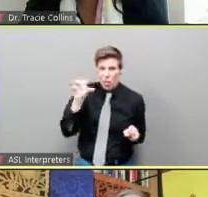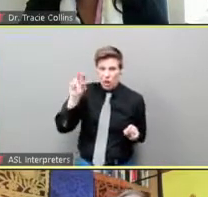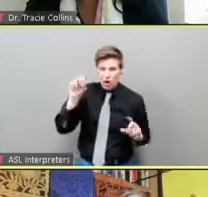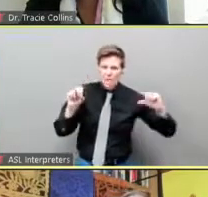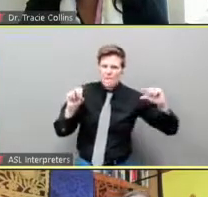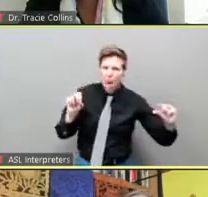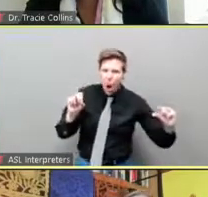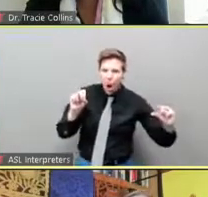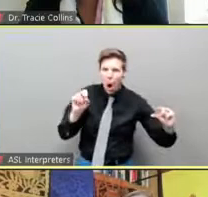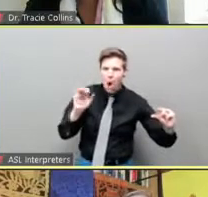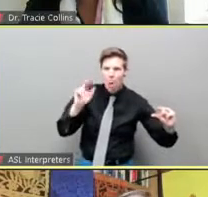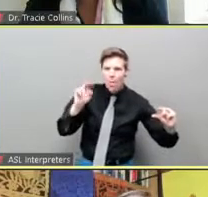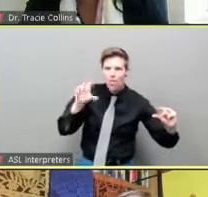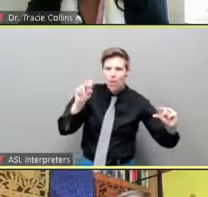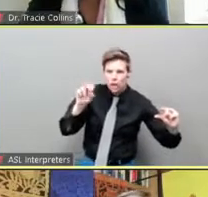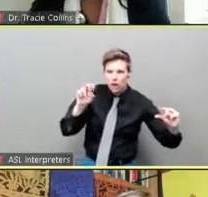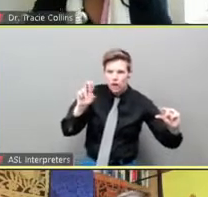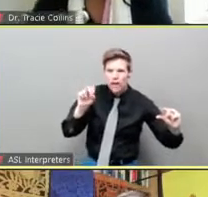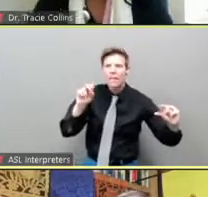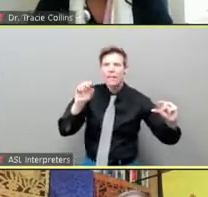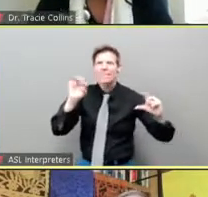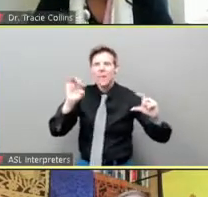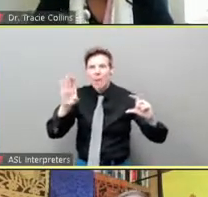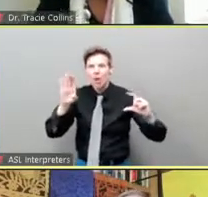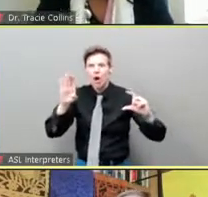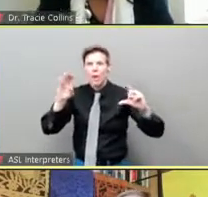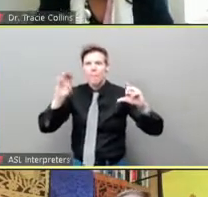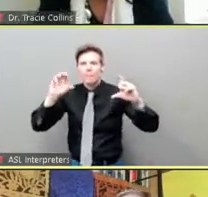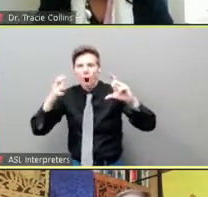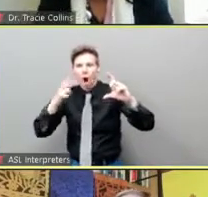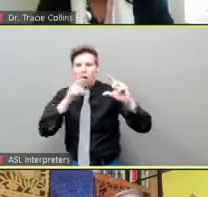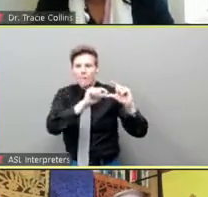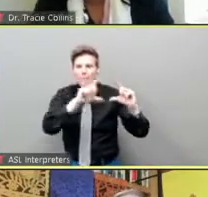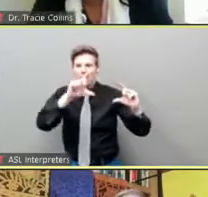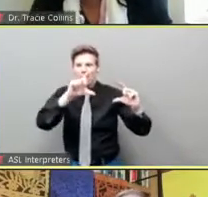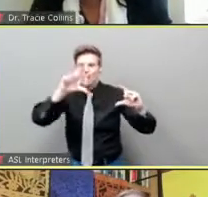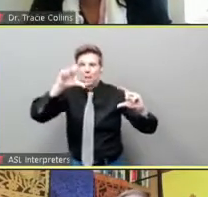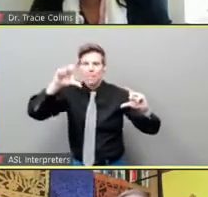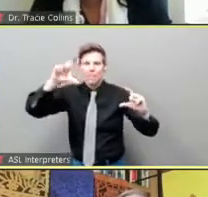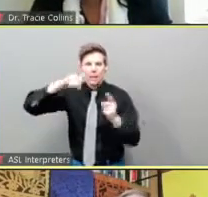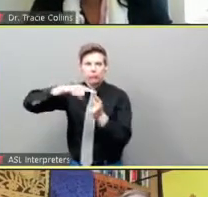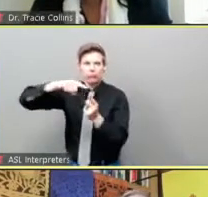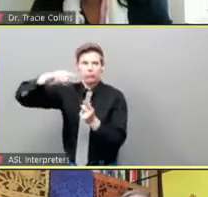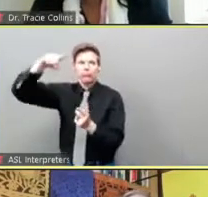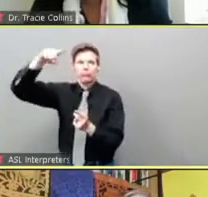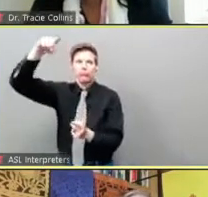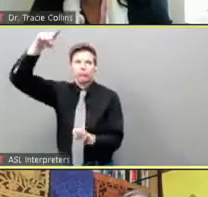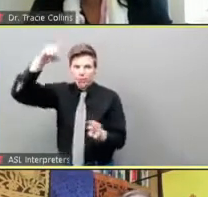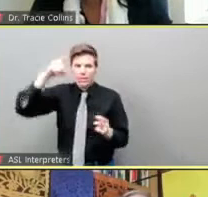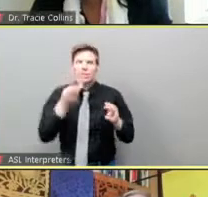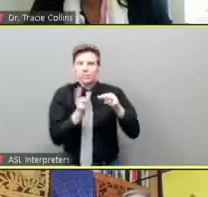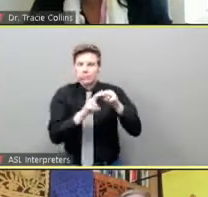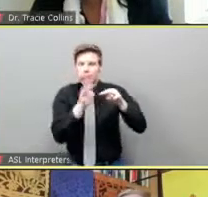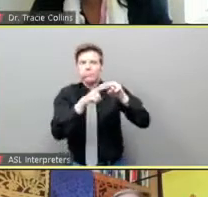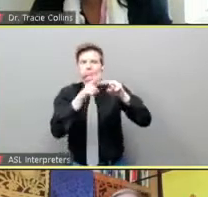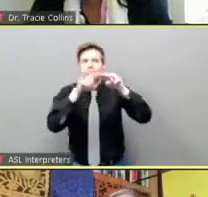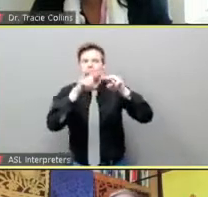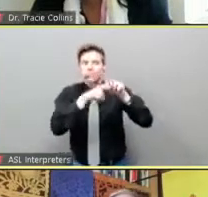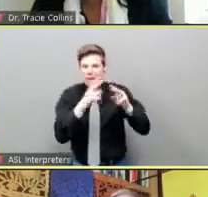of the virus coronavirus infections in the United States. So why is that of